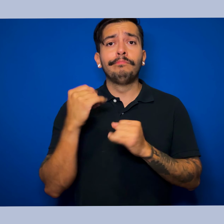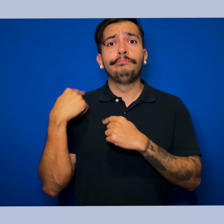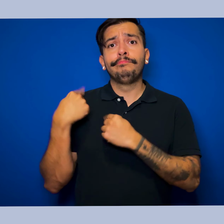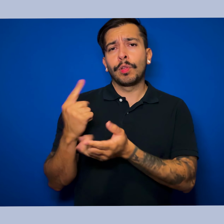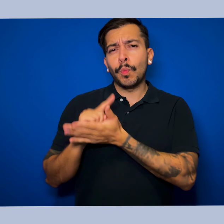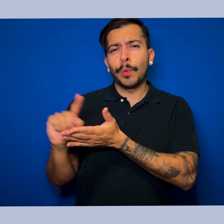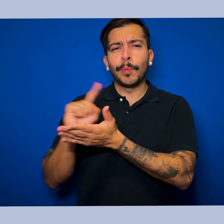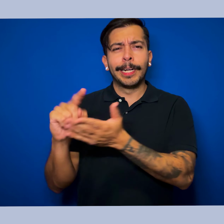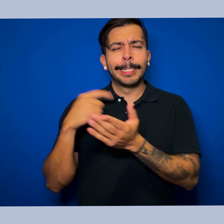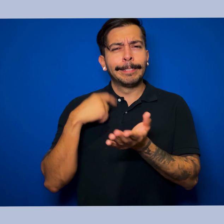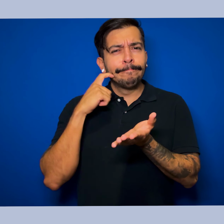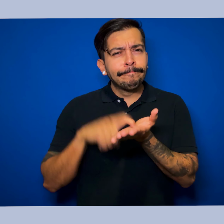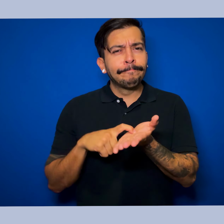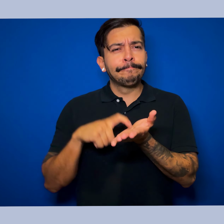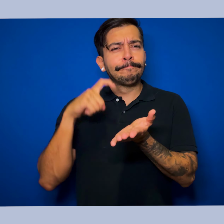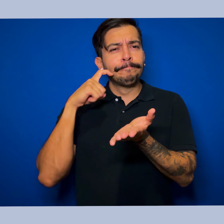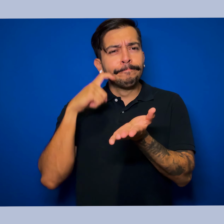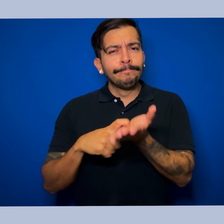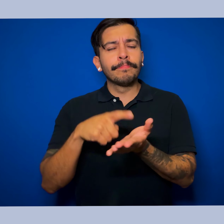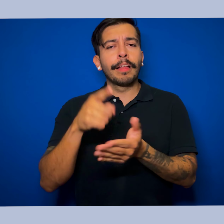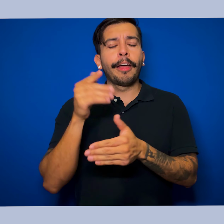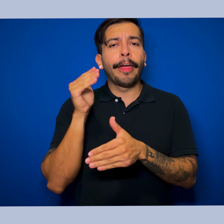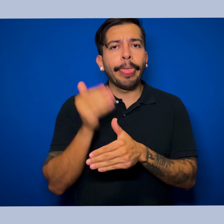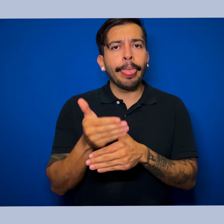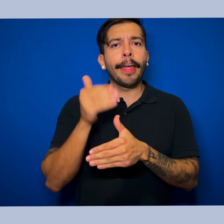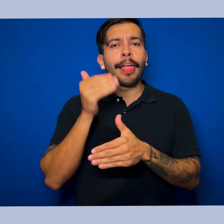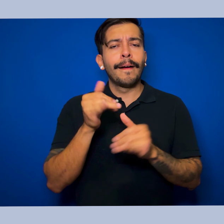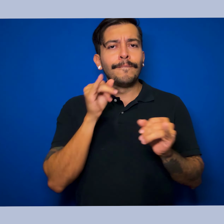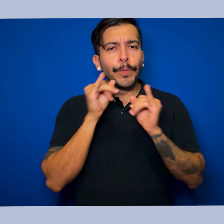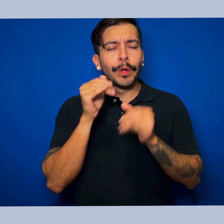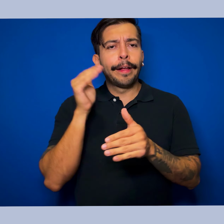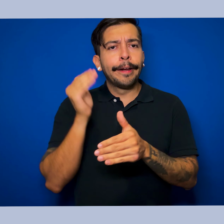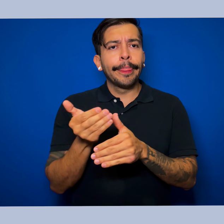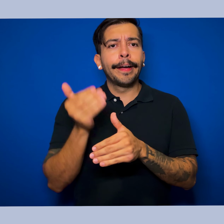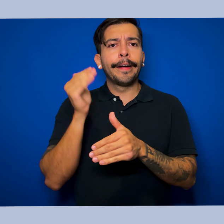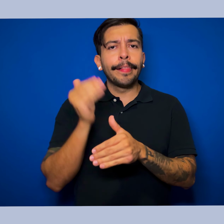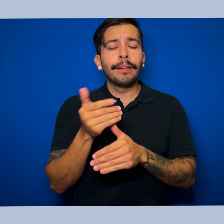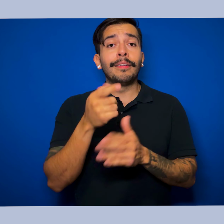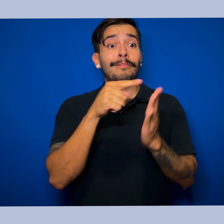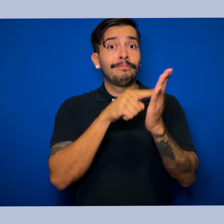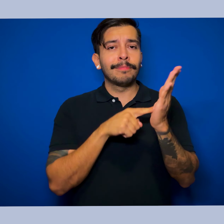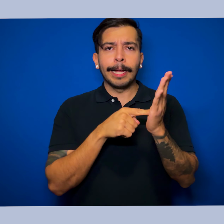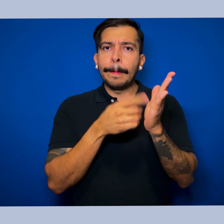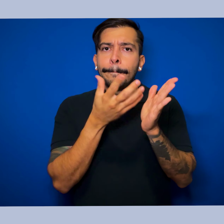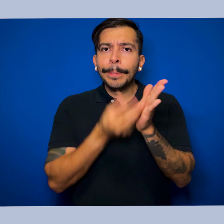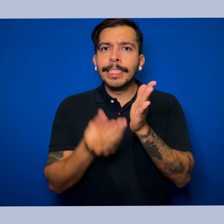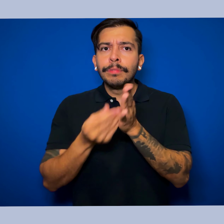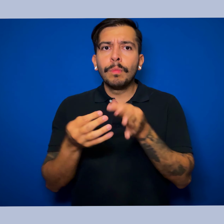Over the last few weeks, though, I've noticed that you've been dozing off in interviews and have left some important things off of the interview notes.